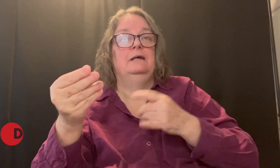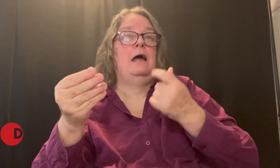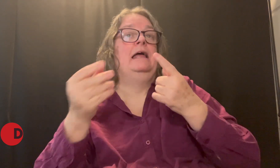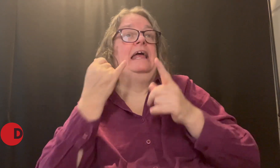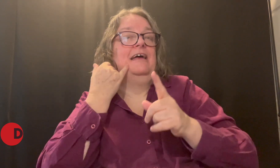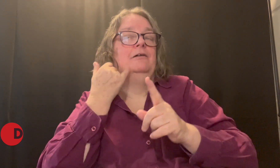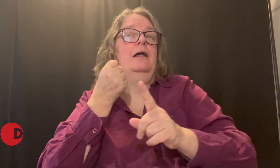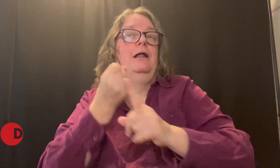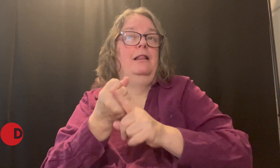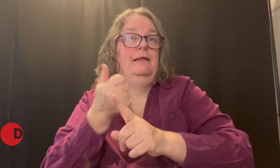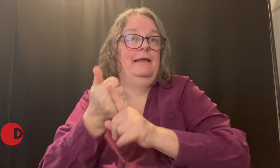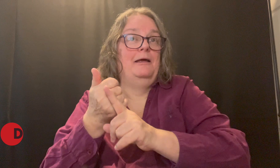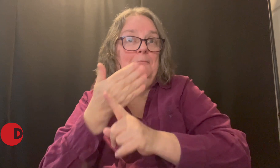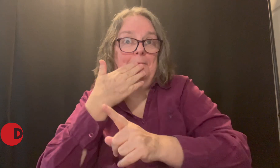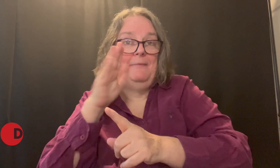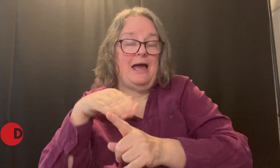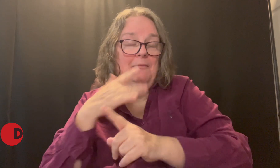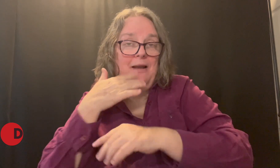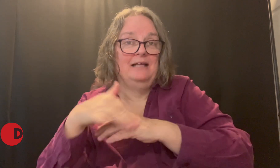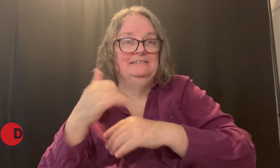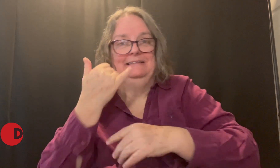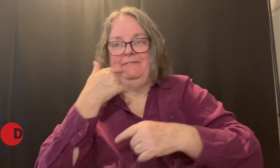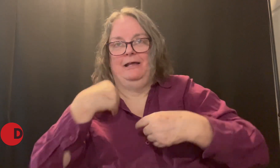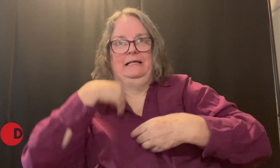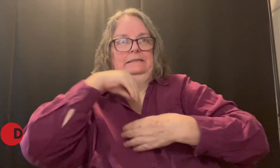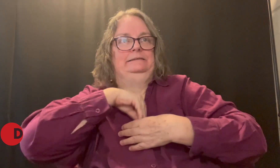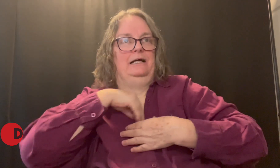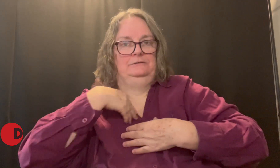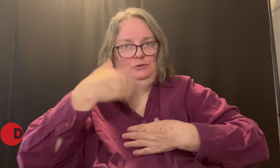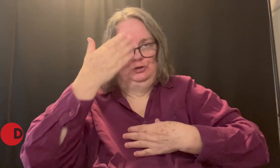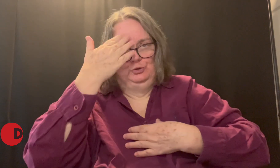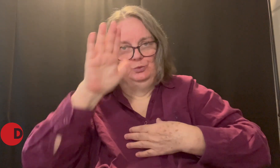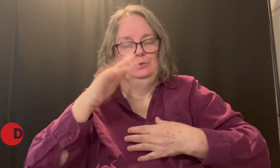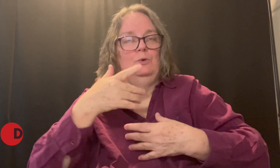to be bad blood inside myself that I didn't know about, or misunderstood,